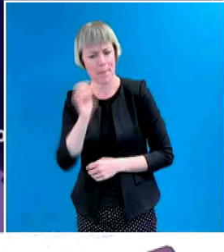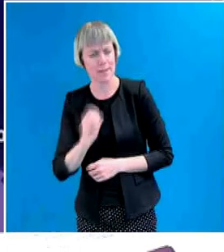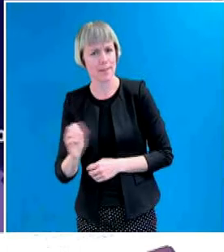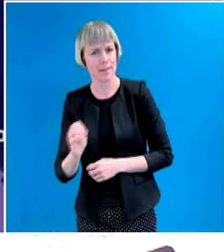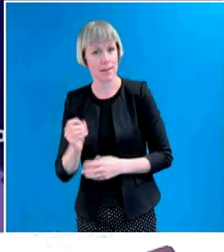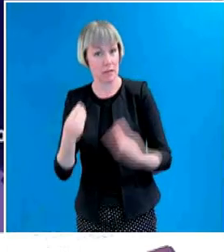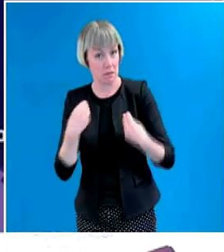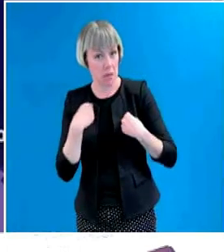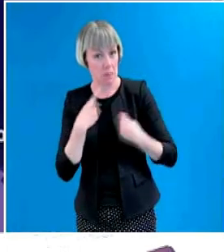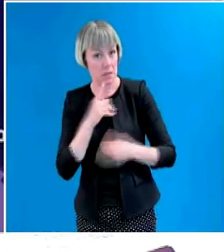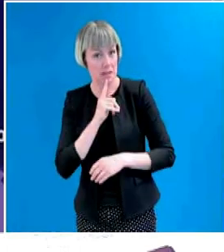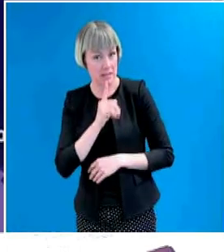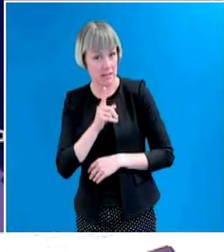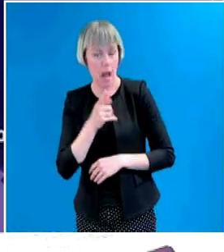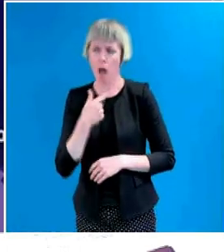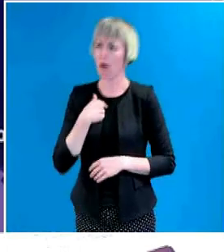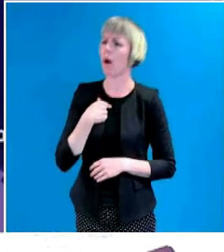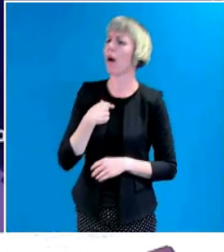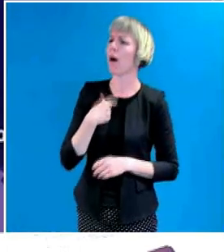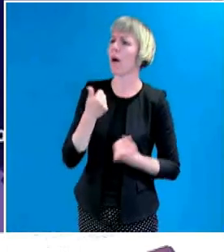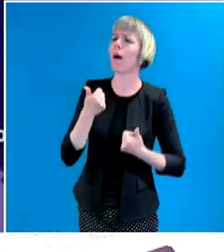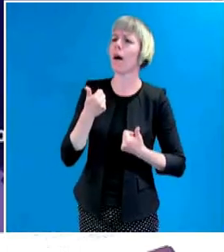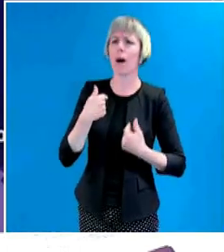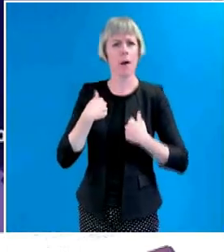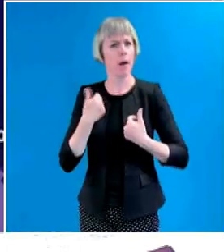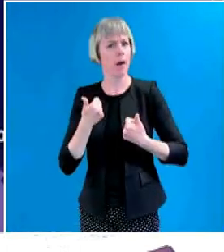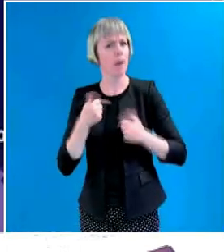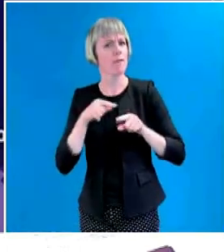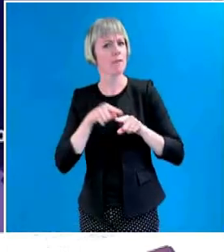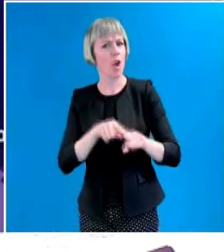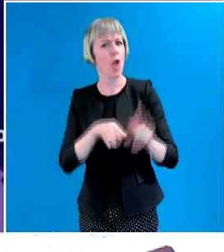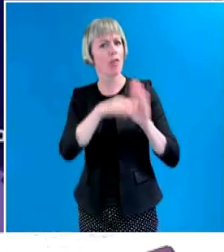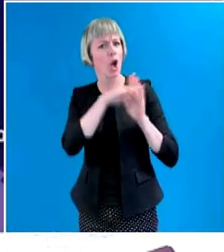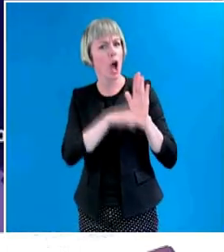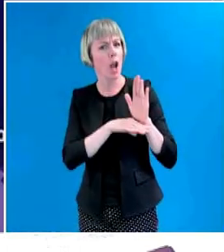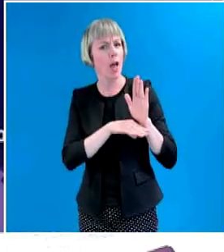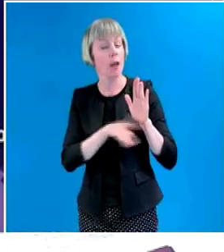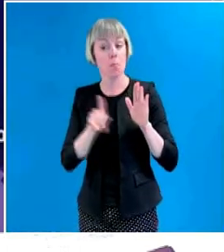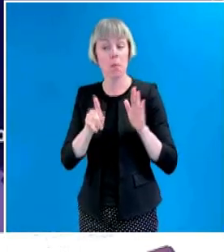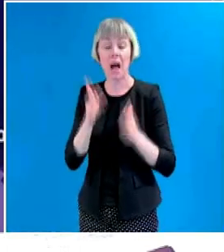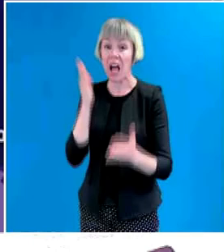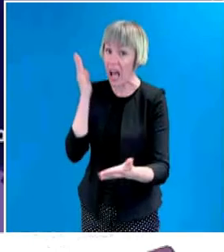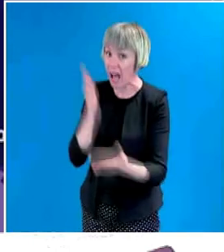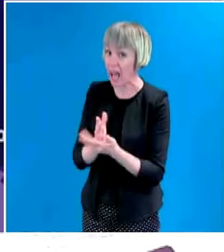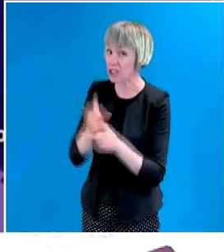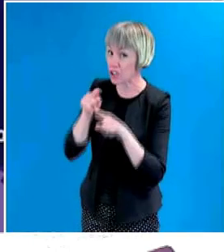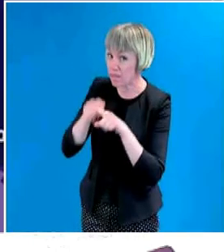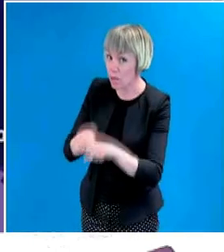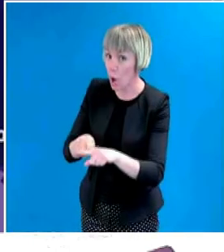adopt the Guidelines that actually do implement the Guidelines in Australia?